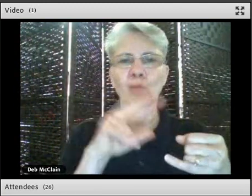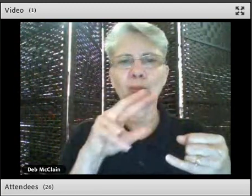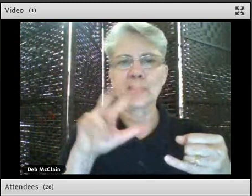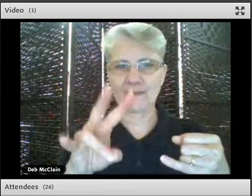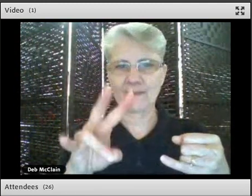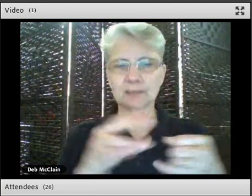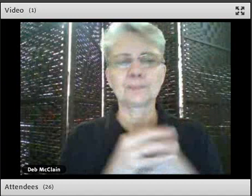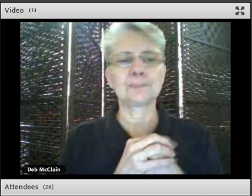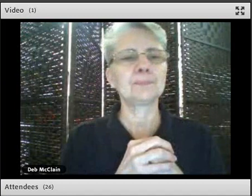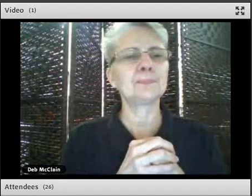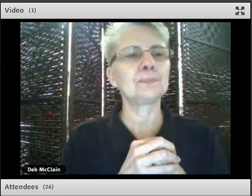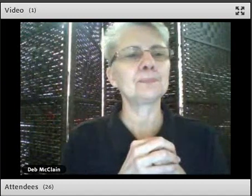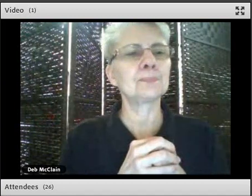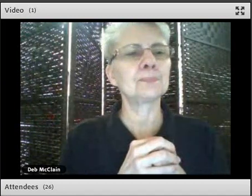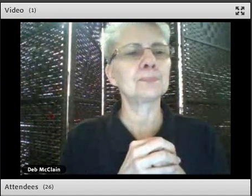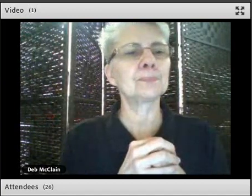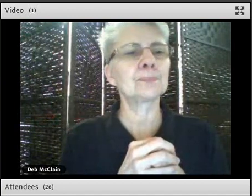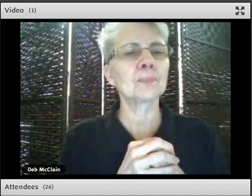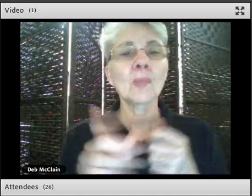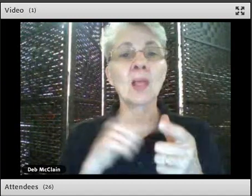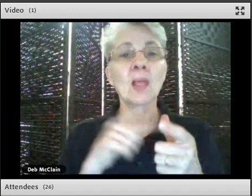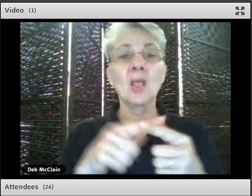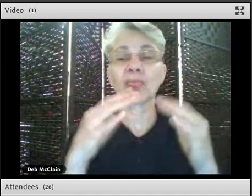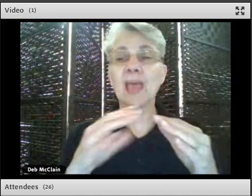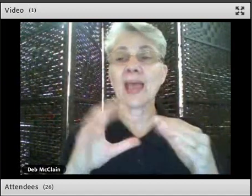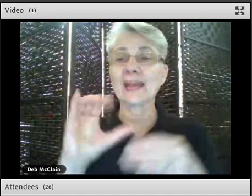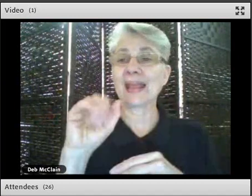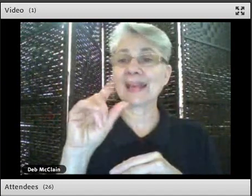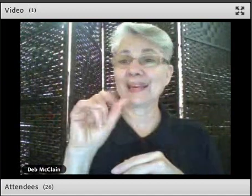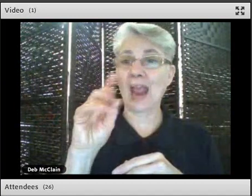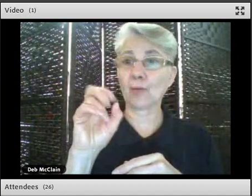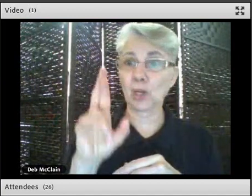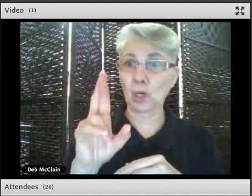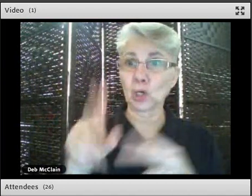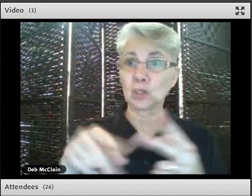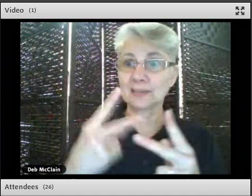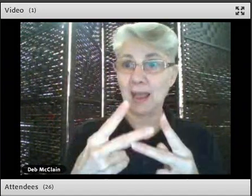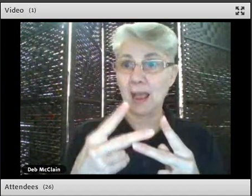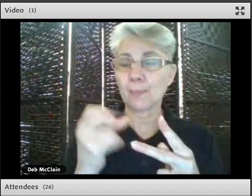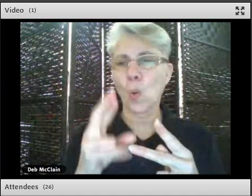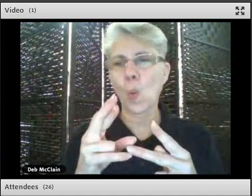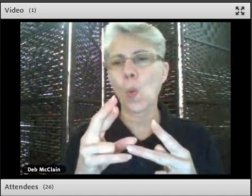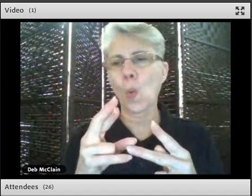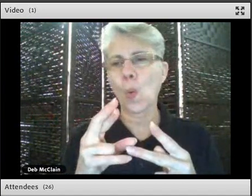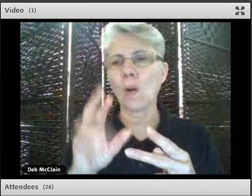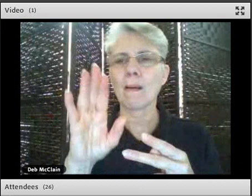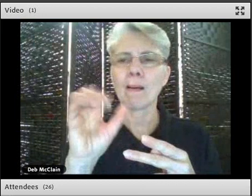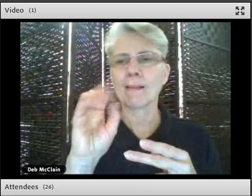For compact discs, of course, we're going to use "audio disc," and that comes from the 338 field.